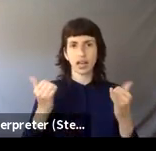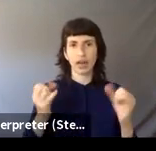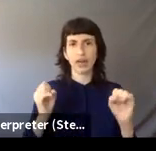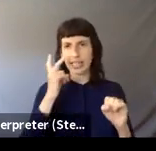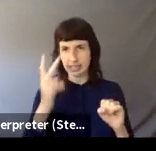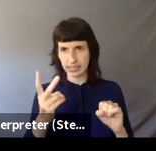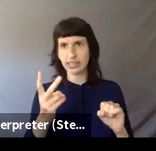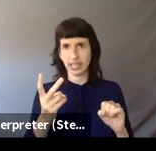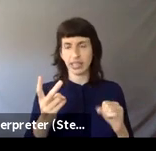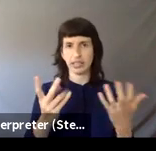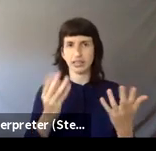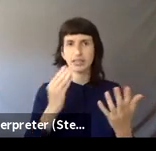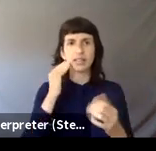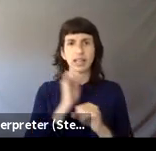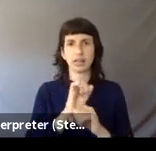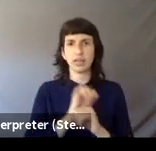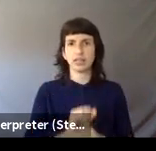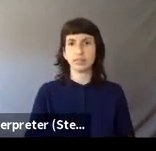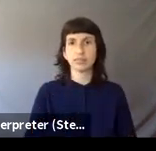At the top if I'm like I can't remember exactly what this was, I can click on this getting to know you, and it will open me up the assignment, and I can go in and look at okay, what was